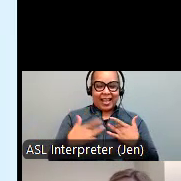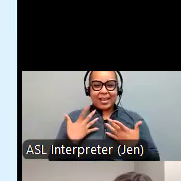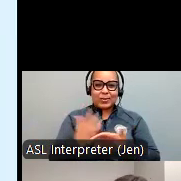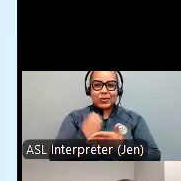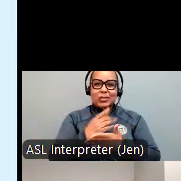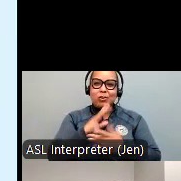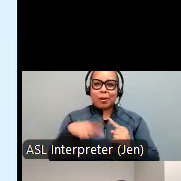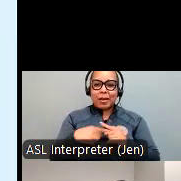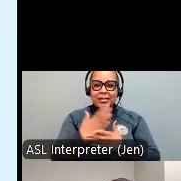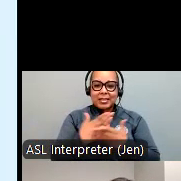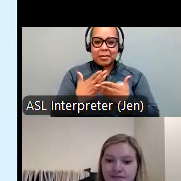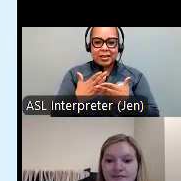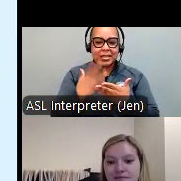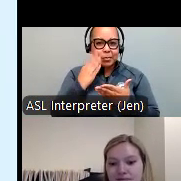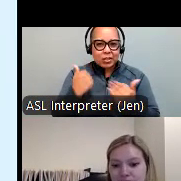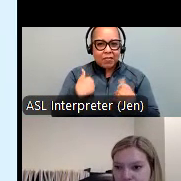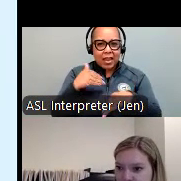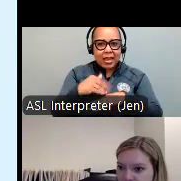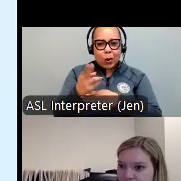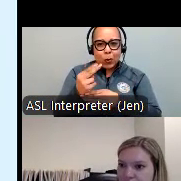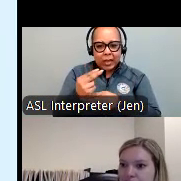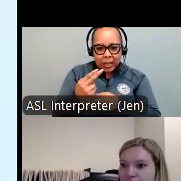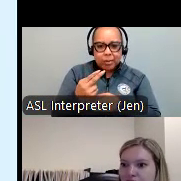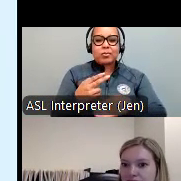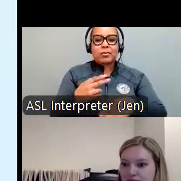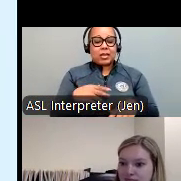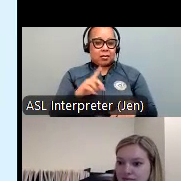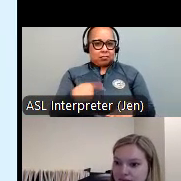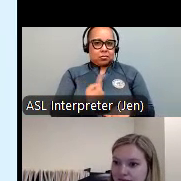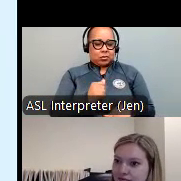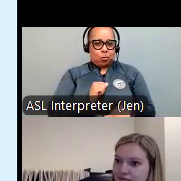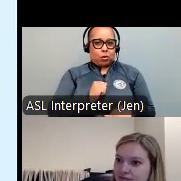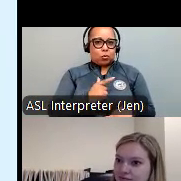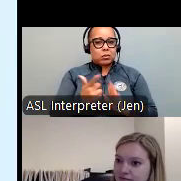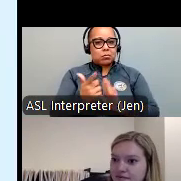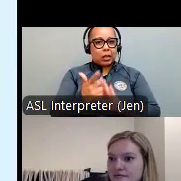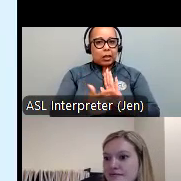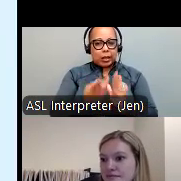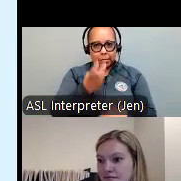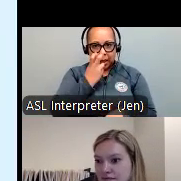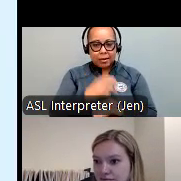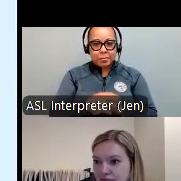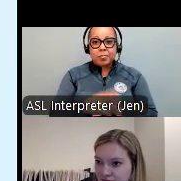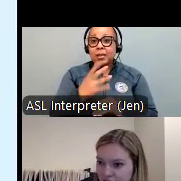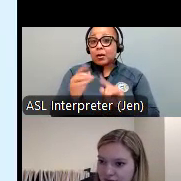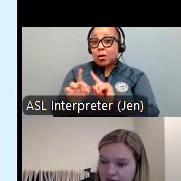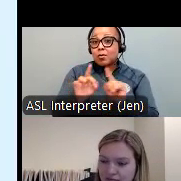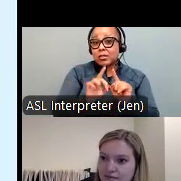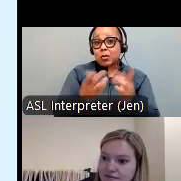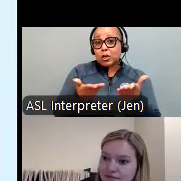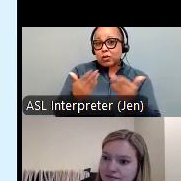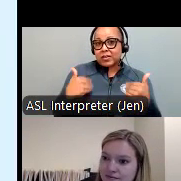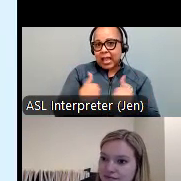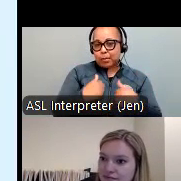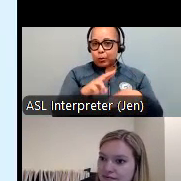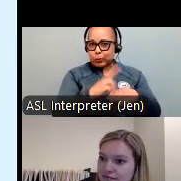the experiences I've had at hotels as someone who is legally blind and also a service animal user.